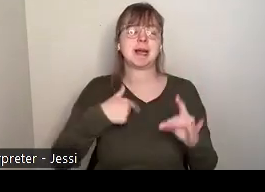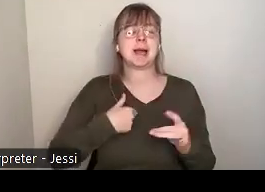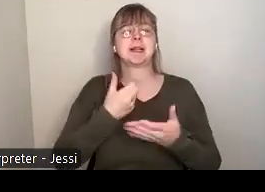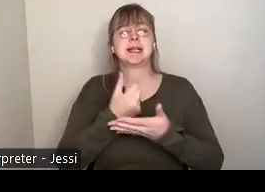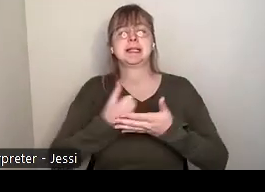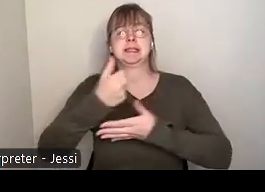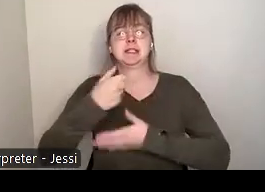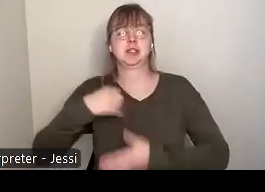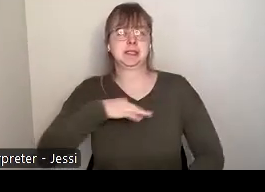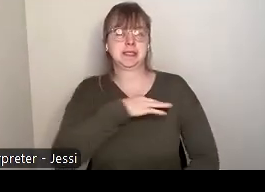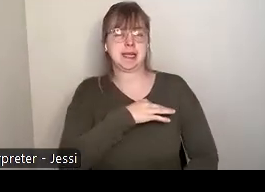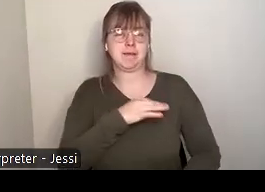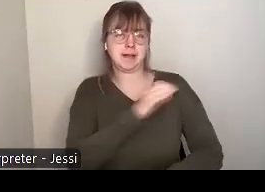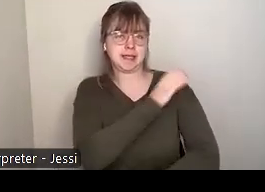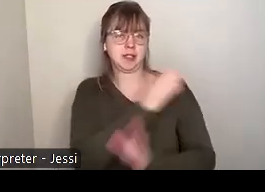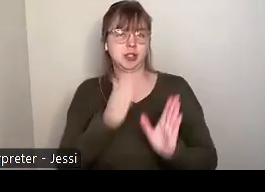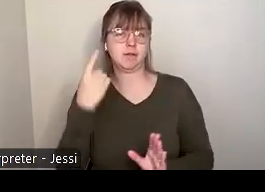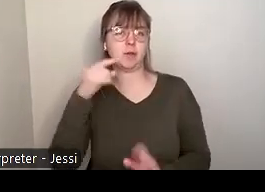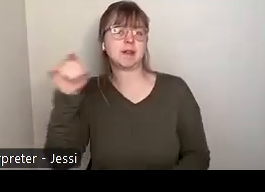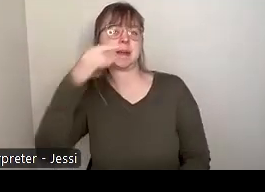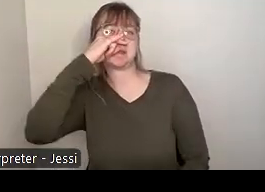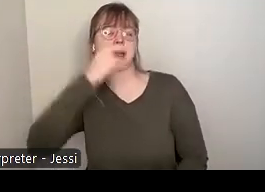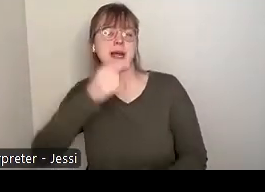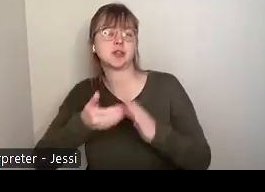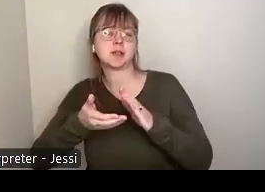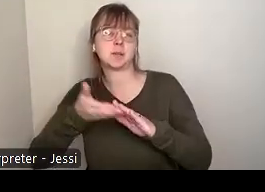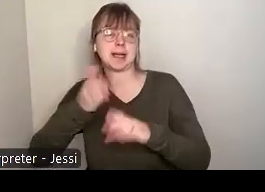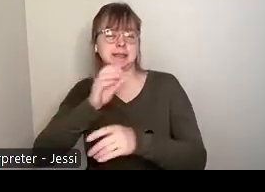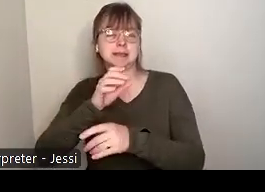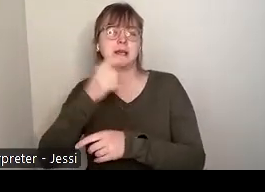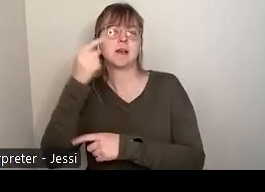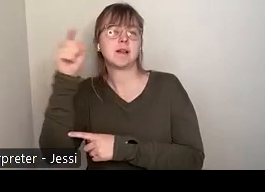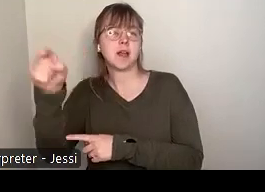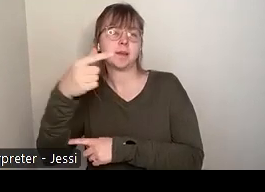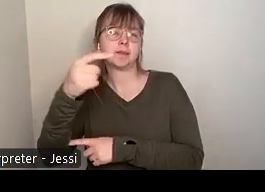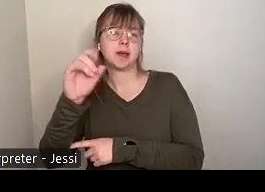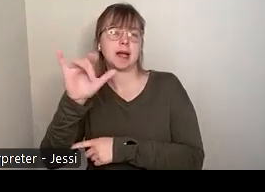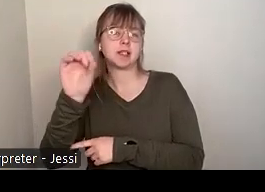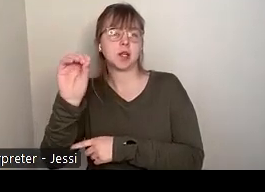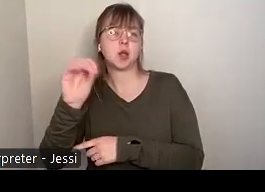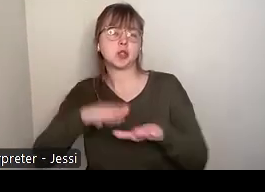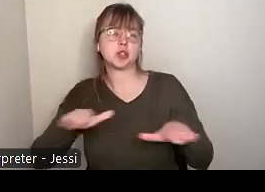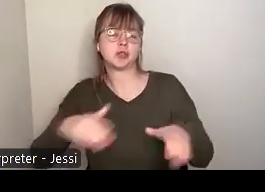in the uh pediatric practice at galanos Children's Hospital um I manage our irck family teleconnect